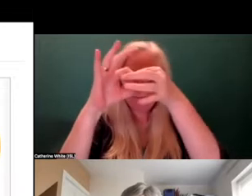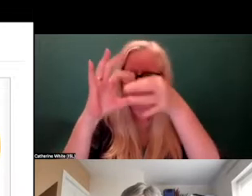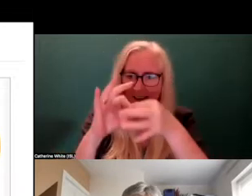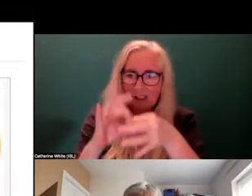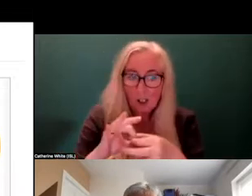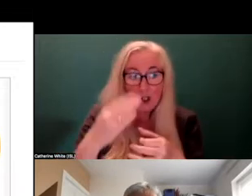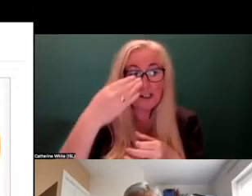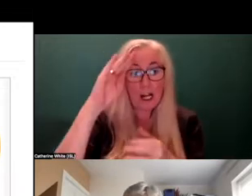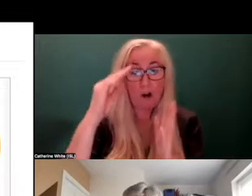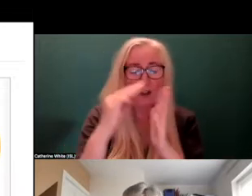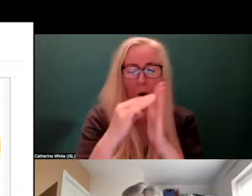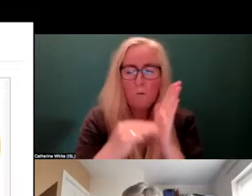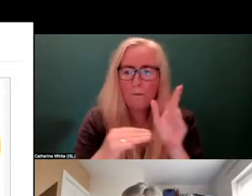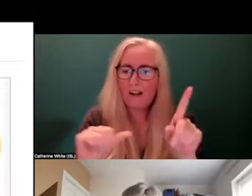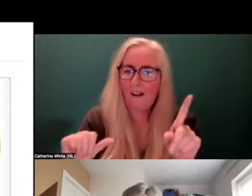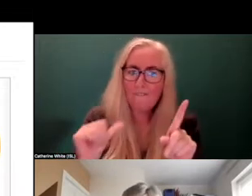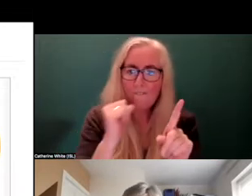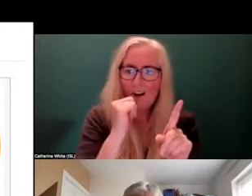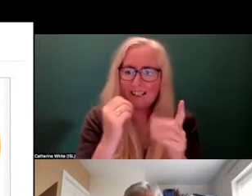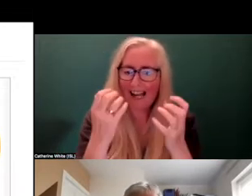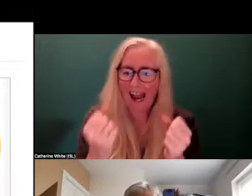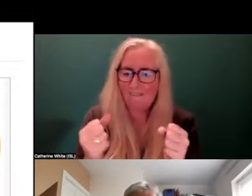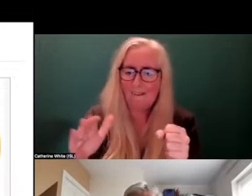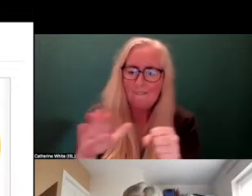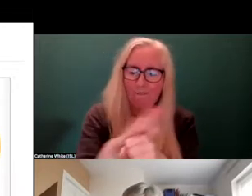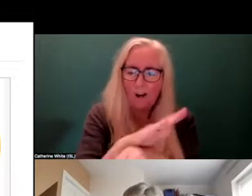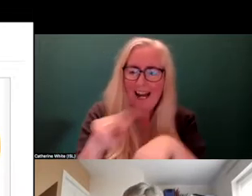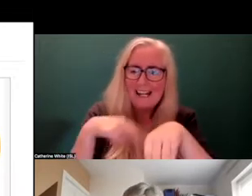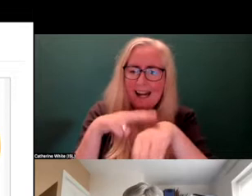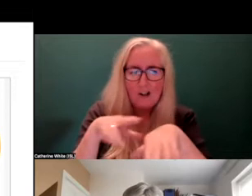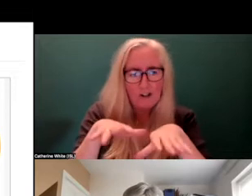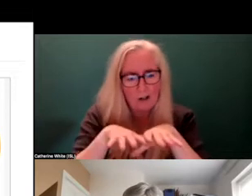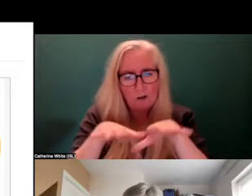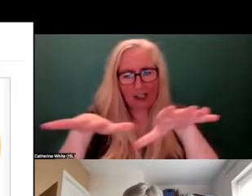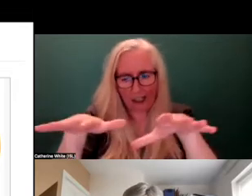team, the Irish programme here is the first to have a really truly national reach